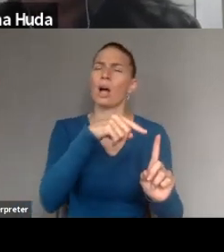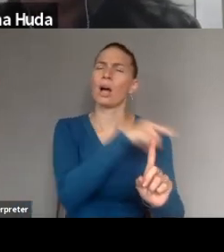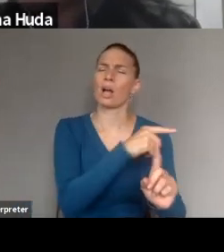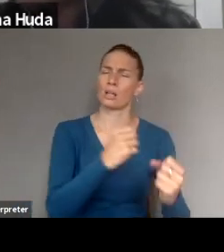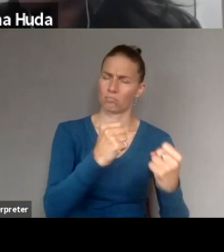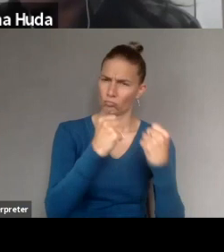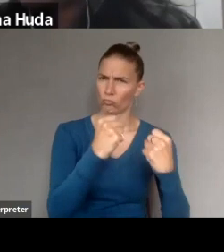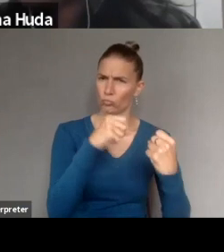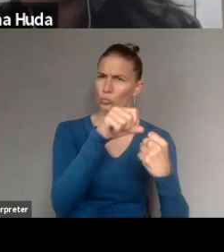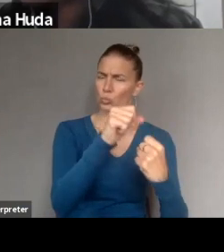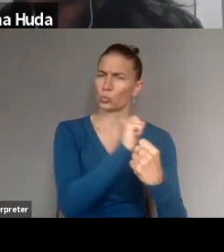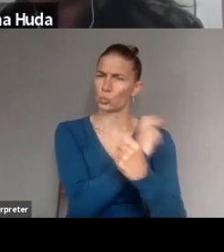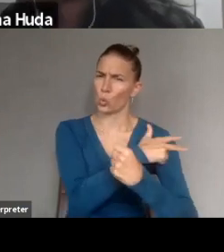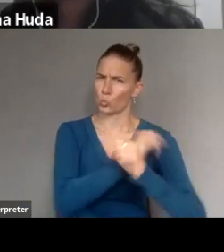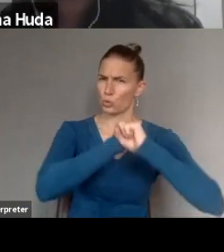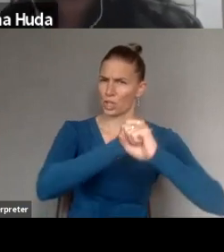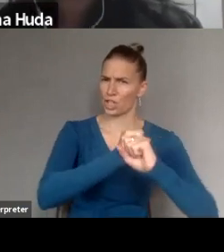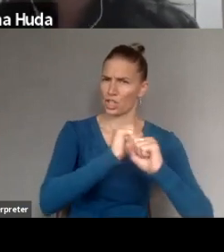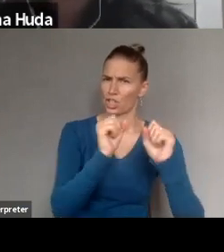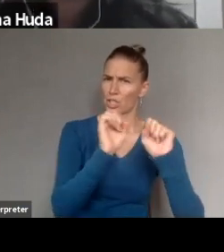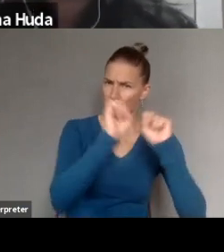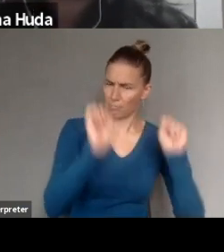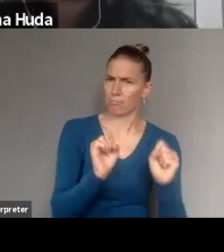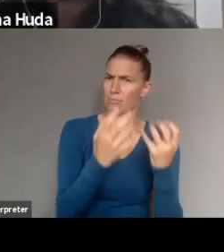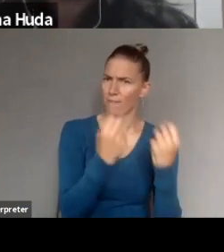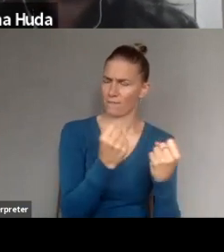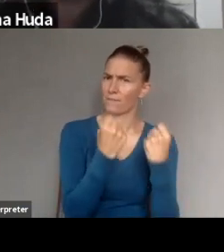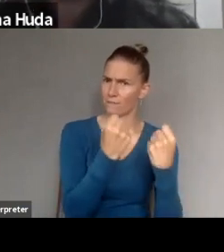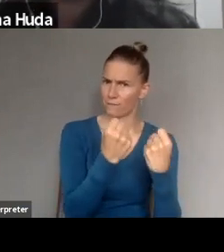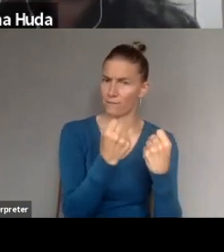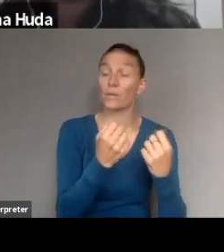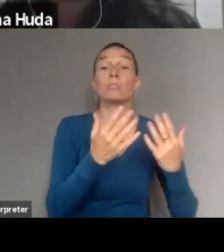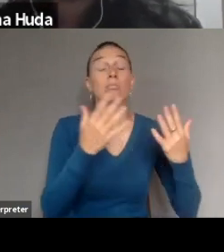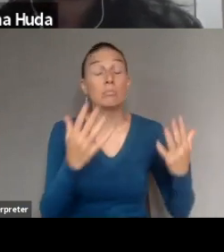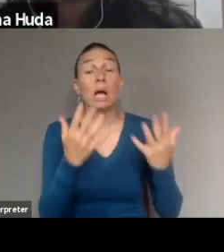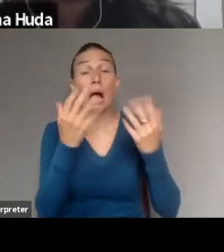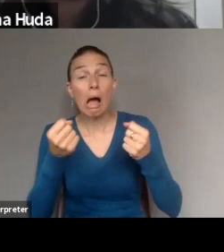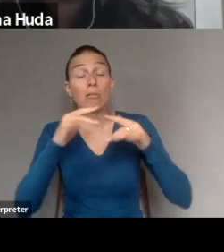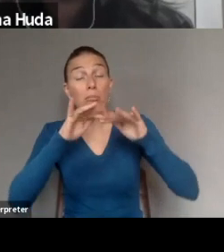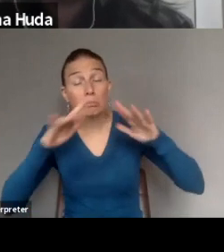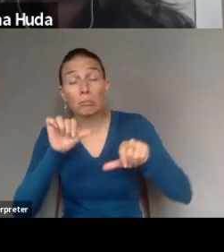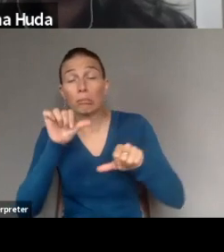and respond with various social protection mechanisms. Now this is just a quick snapshot